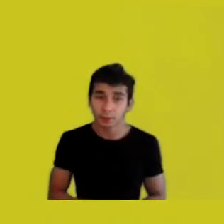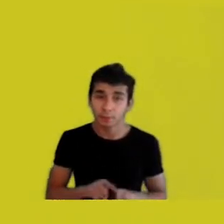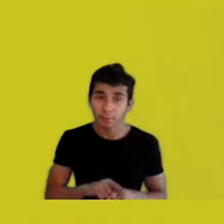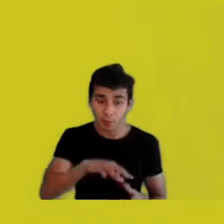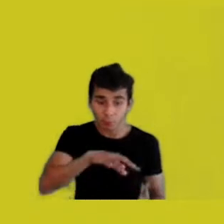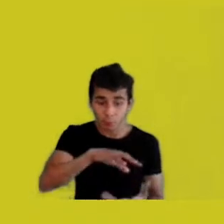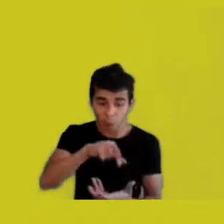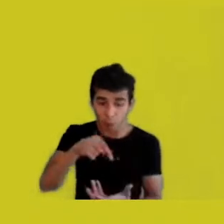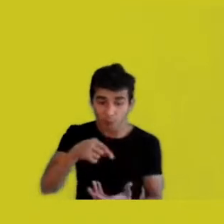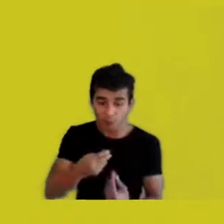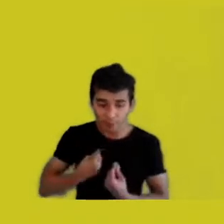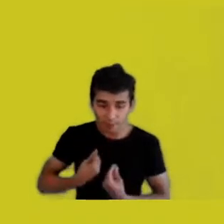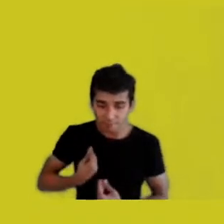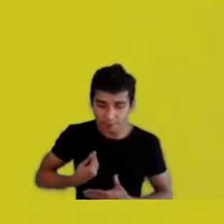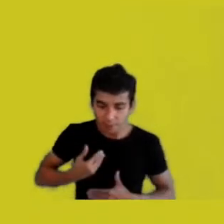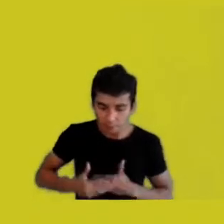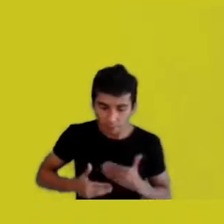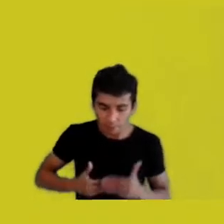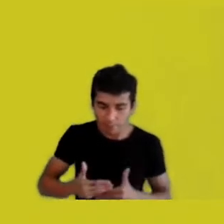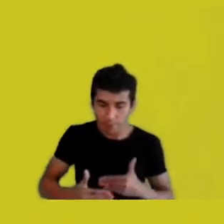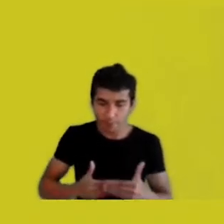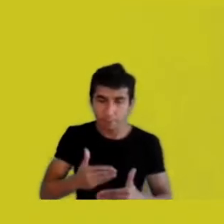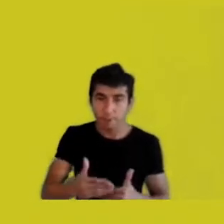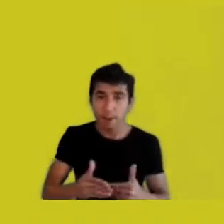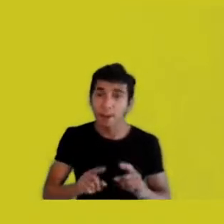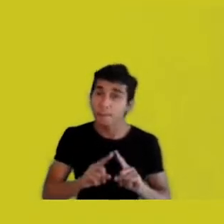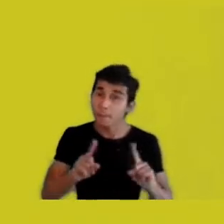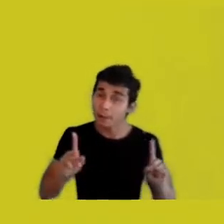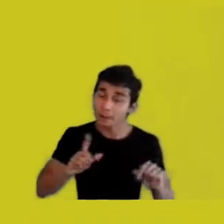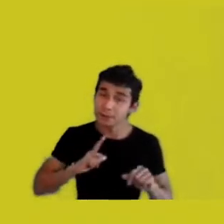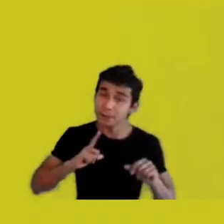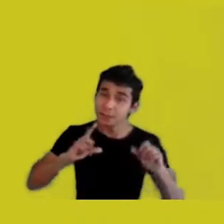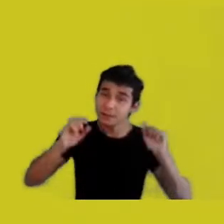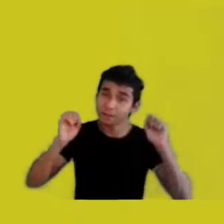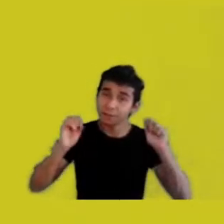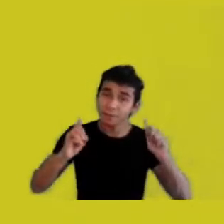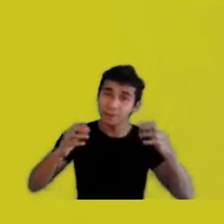But there are sorcerer actions with their organicity